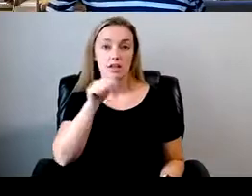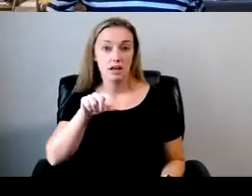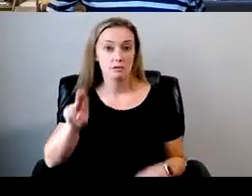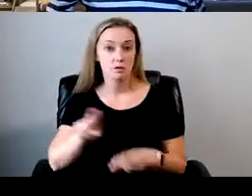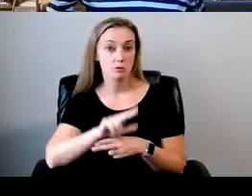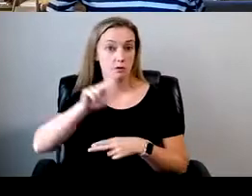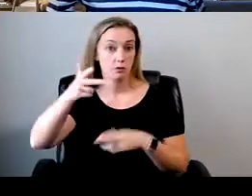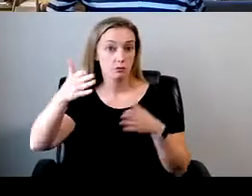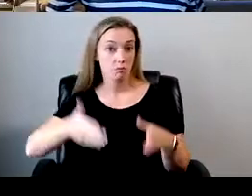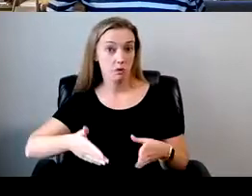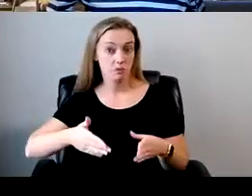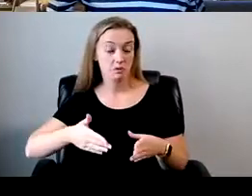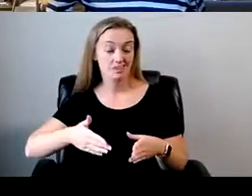So any way that you can do that